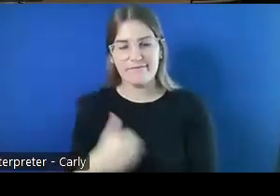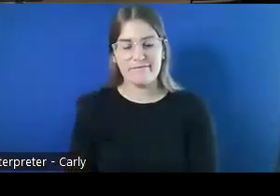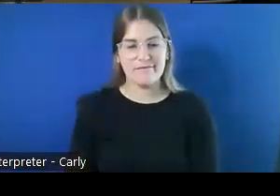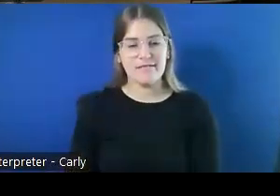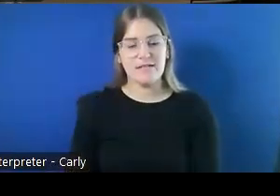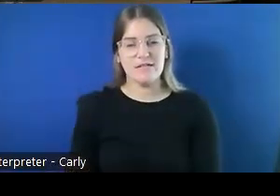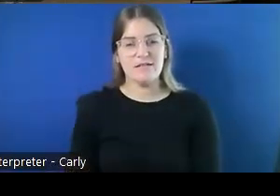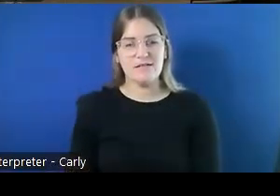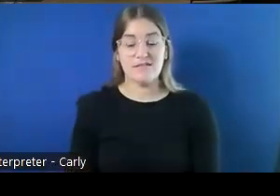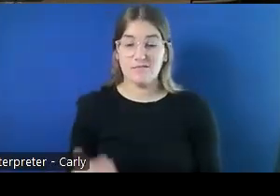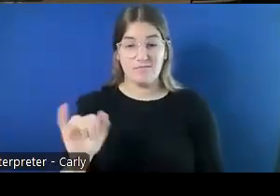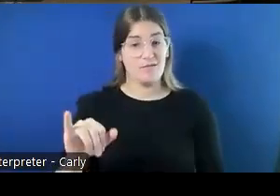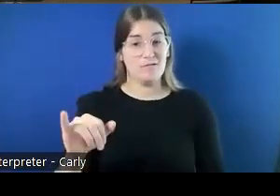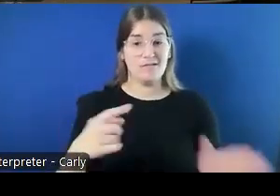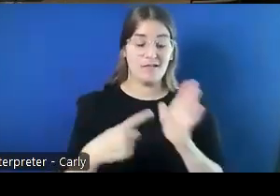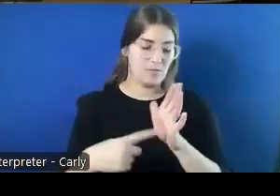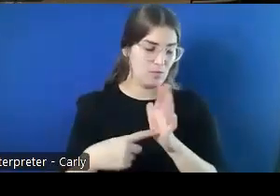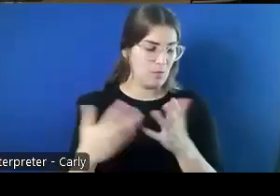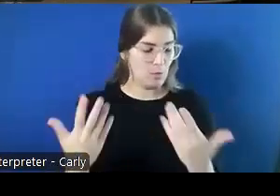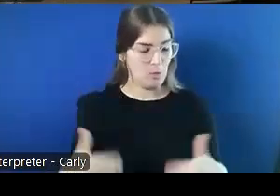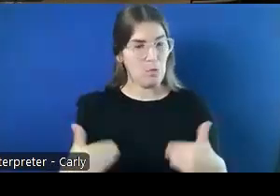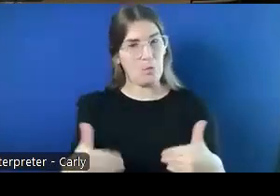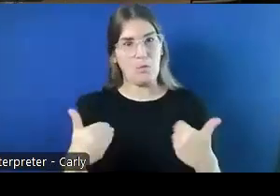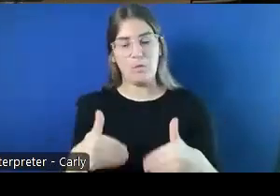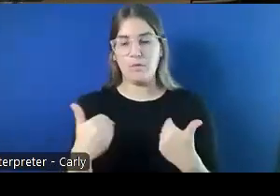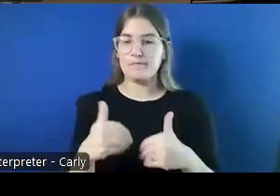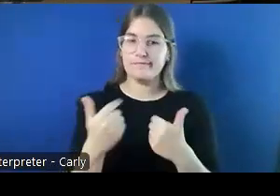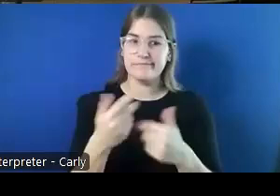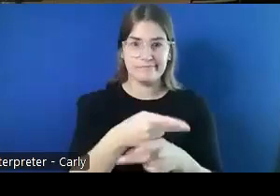was an example too of just how complex I think caregiving can be at these stages of life for